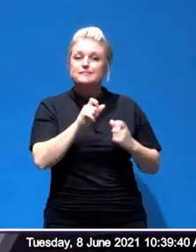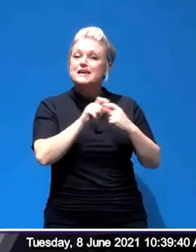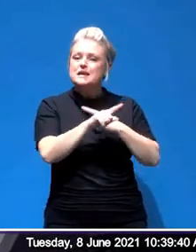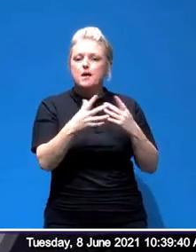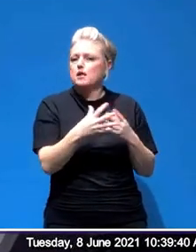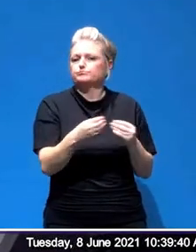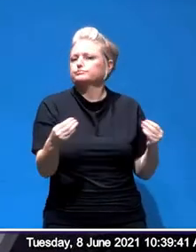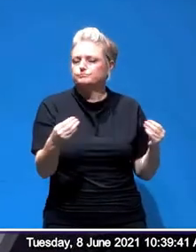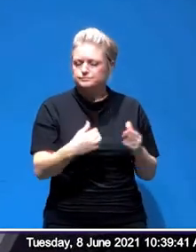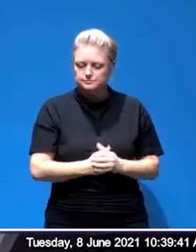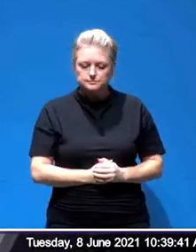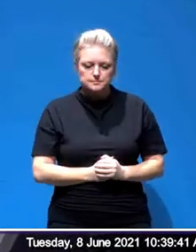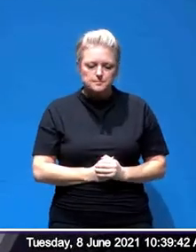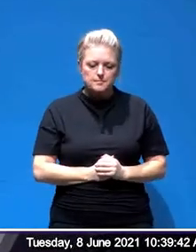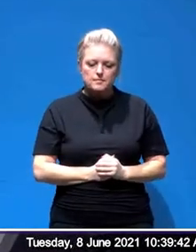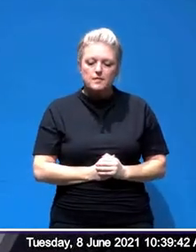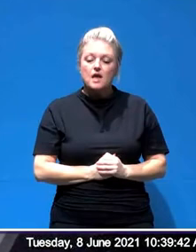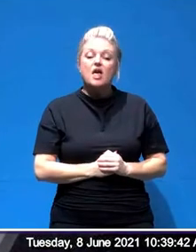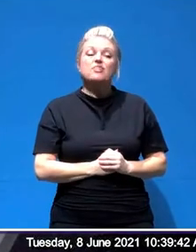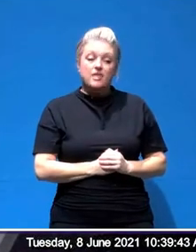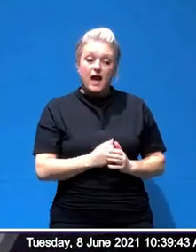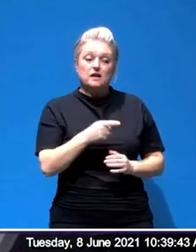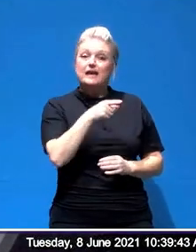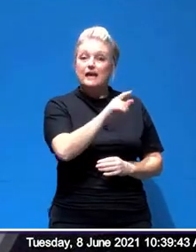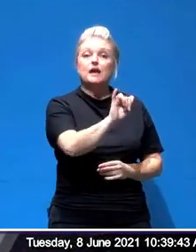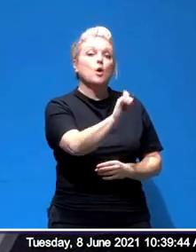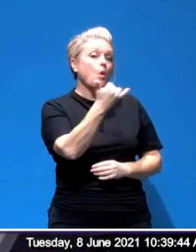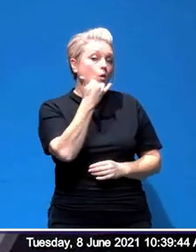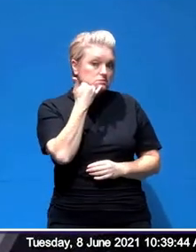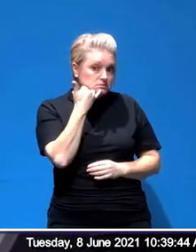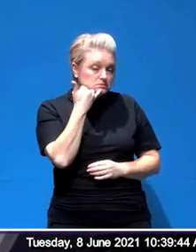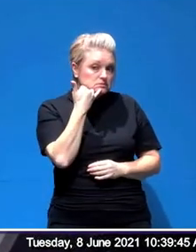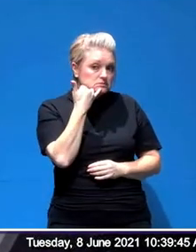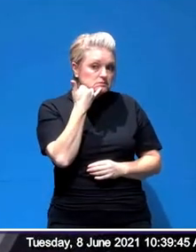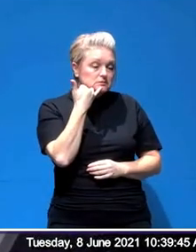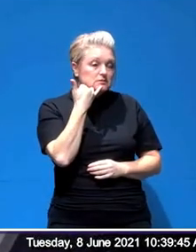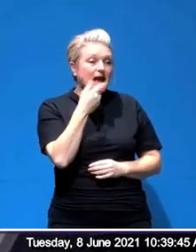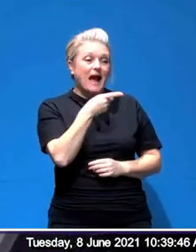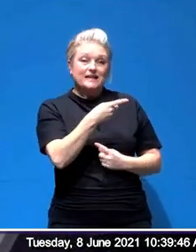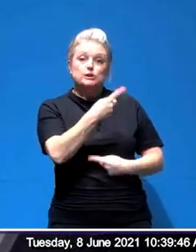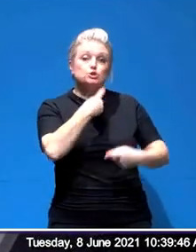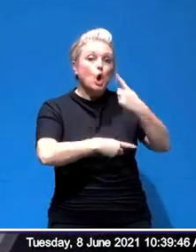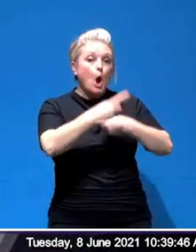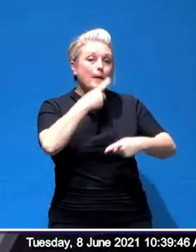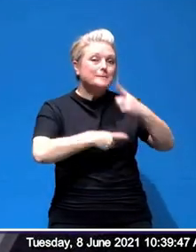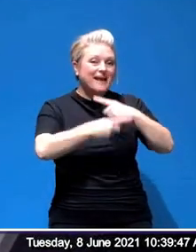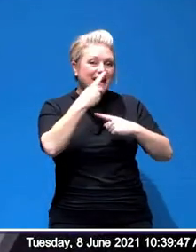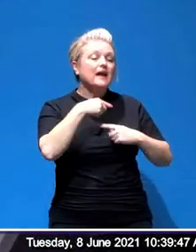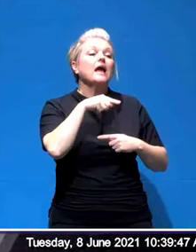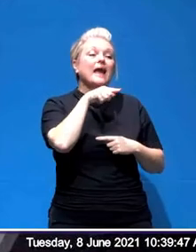I later --- I had a later phone call with Wayne, during which he told me he had again referred the incident to the IMU.